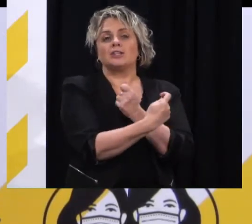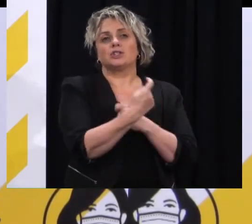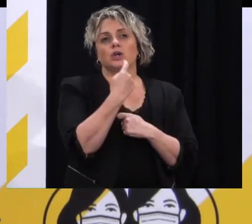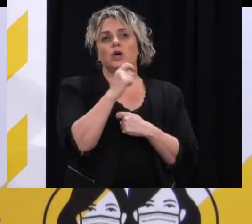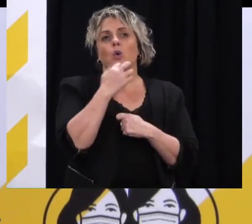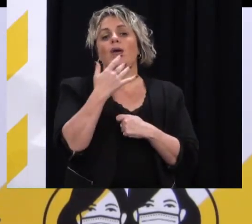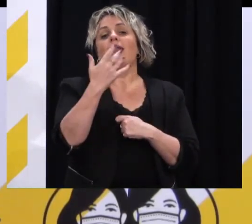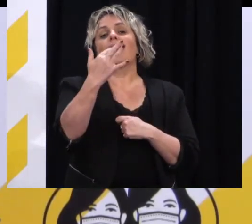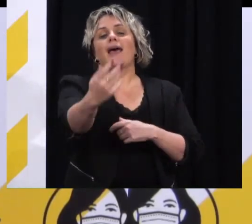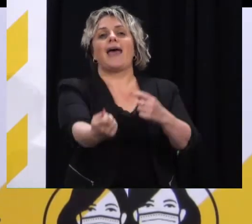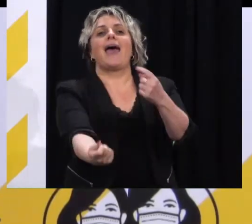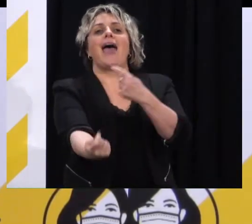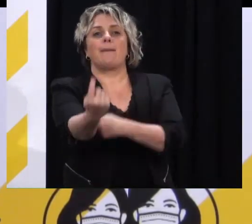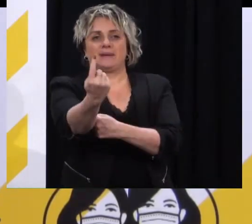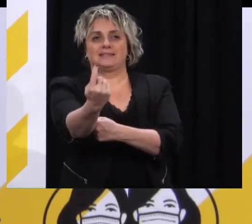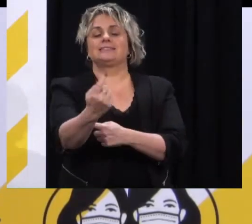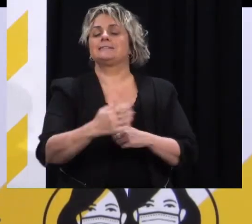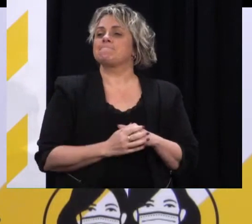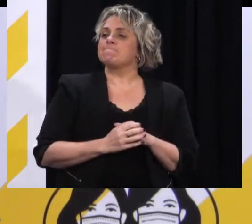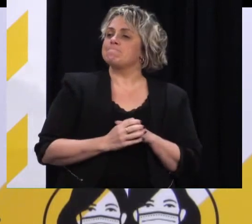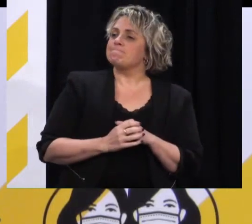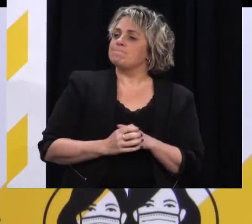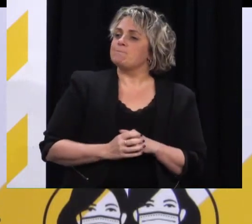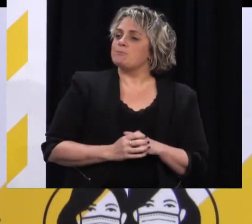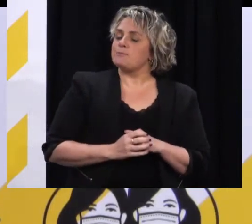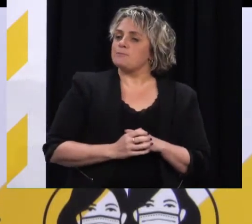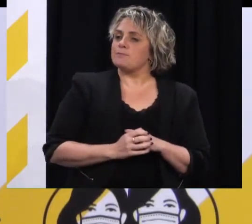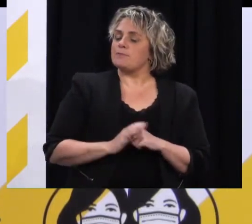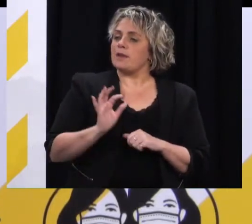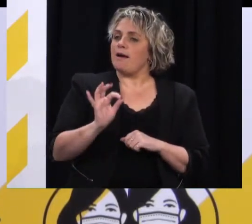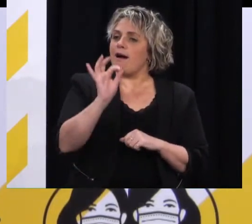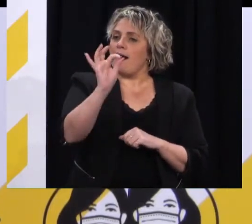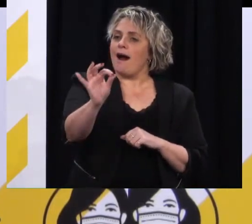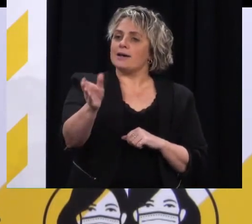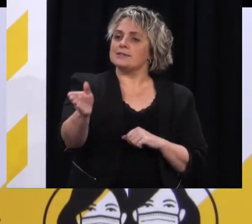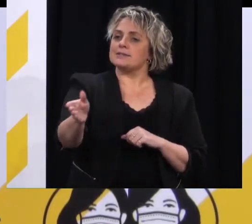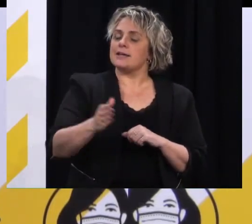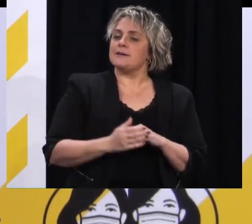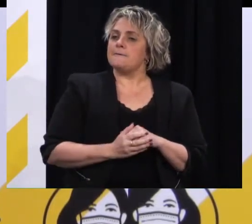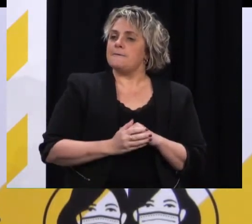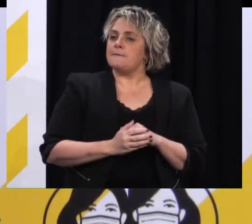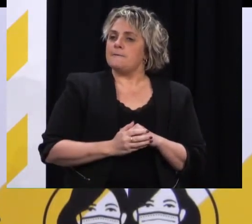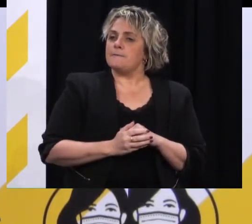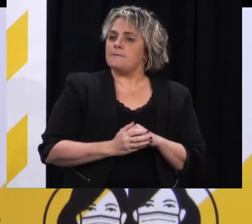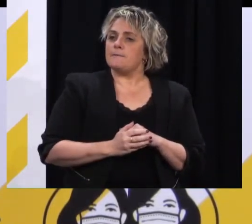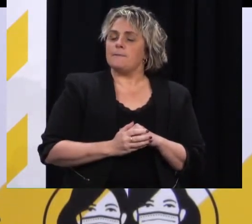2, I've been saving bomb boarding people with that information. So we will give